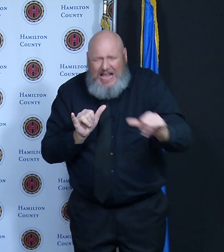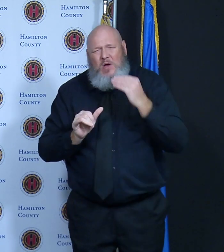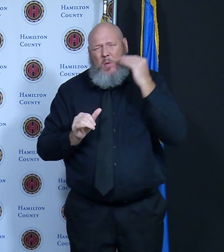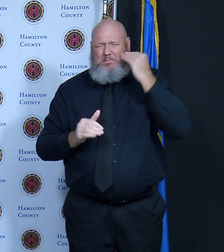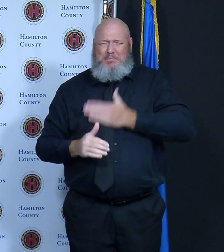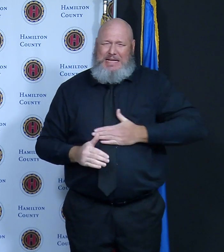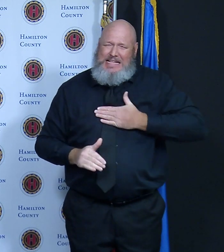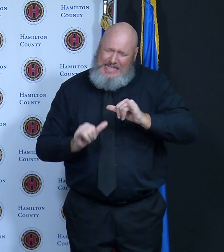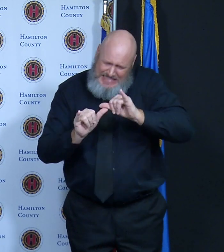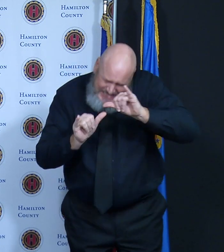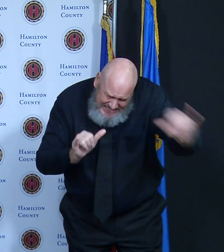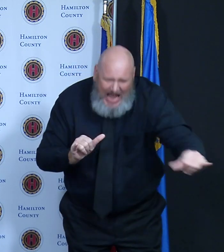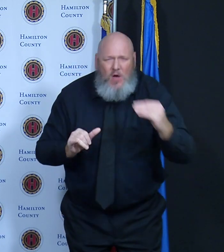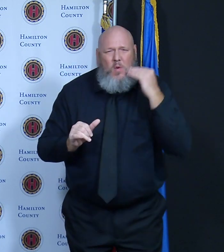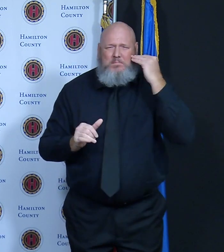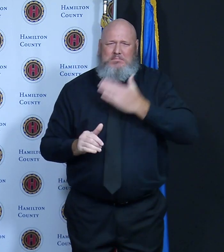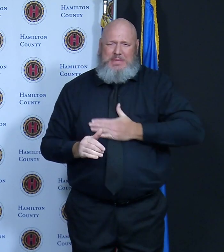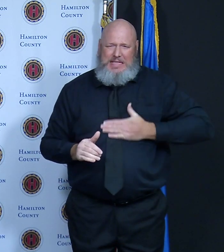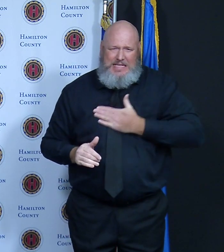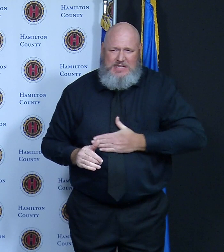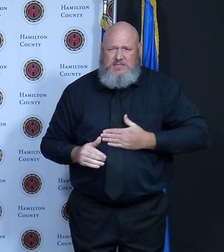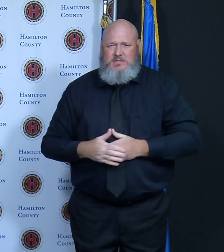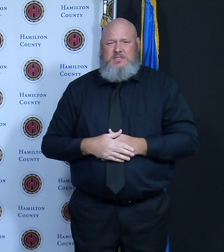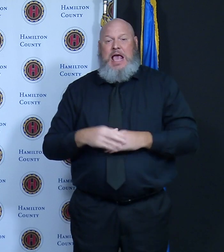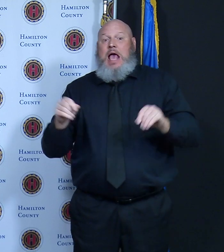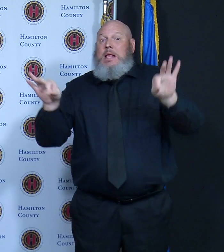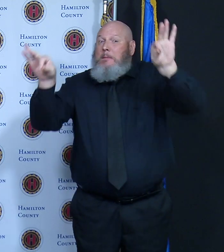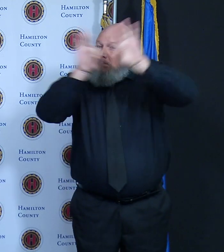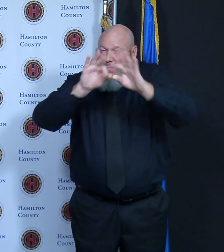people hoarding I think you've seen the CEO of Kroger and other major companies